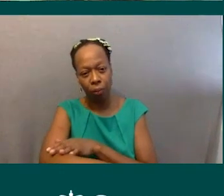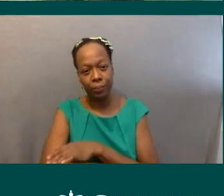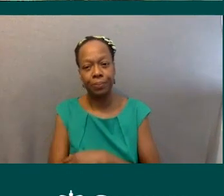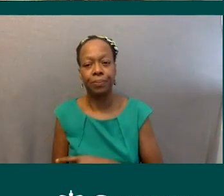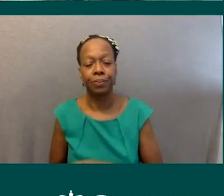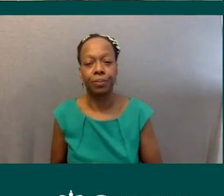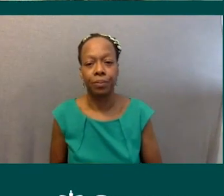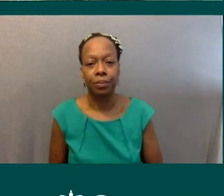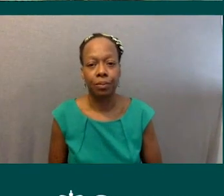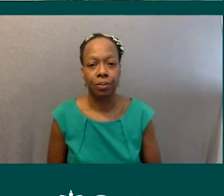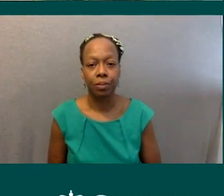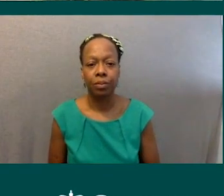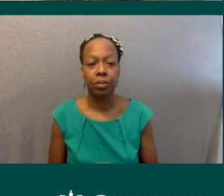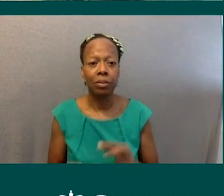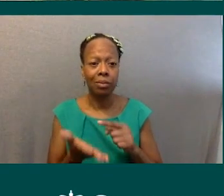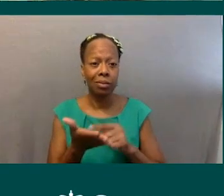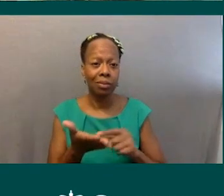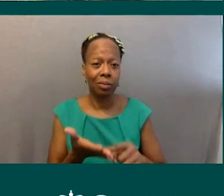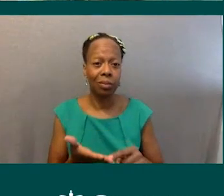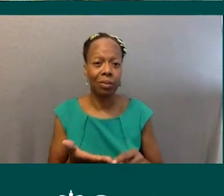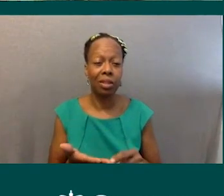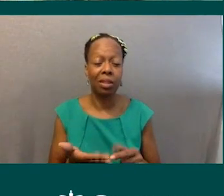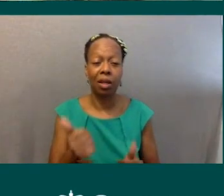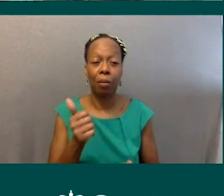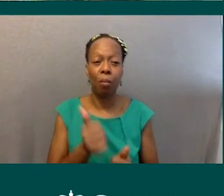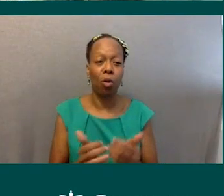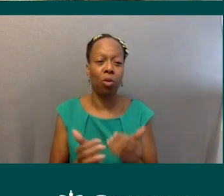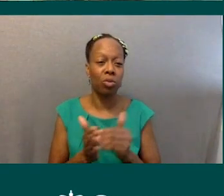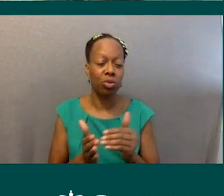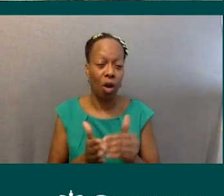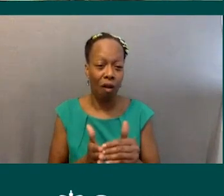for prime time, meaning most likely to benefit you